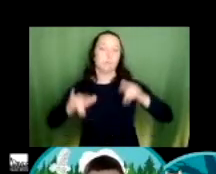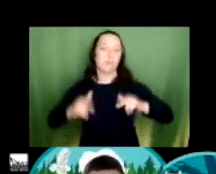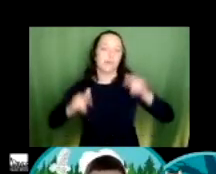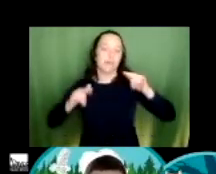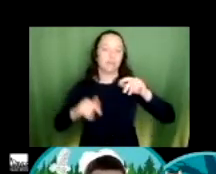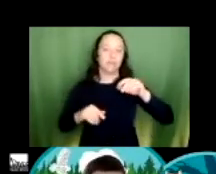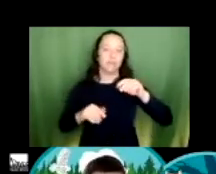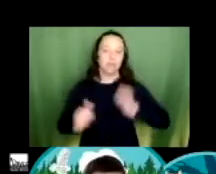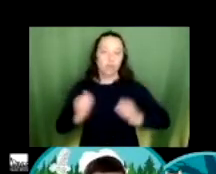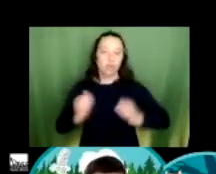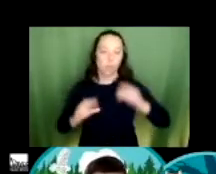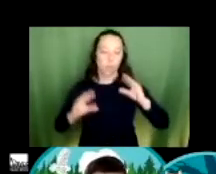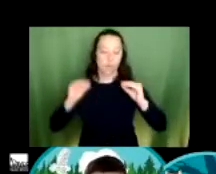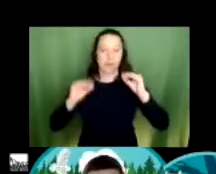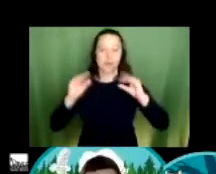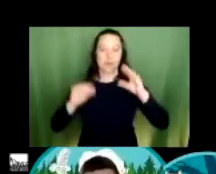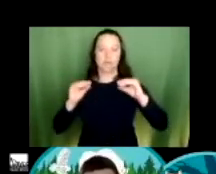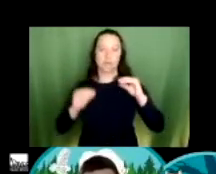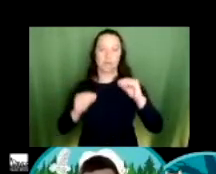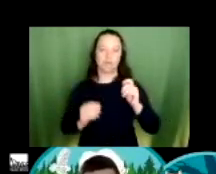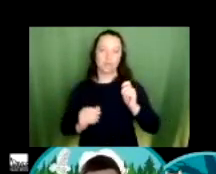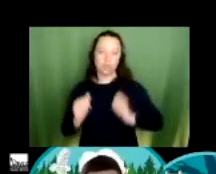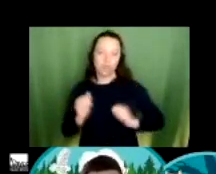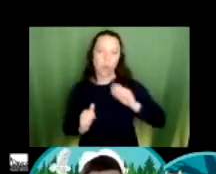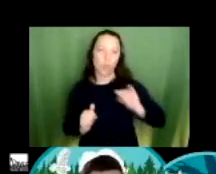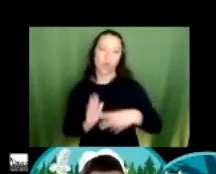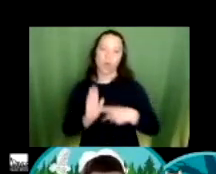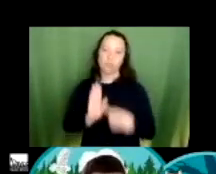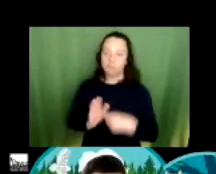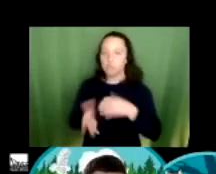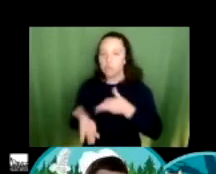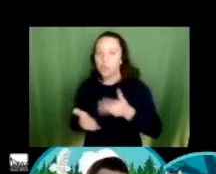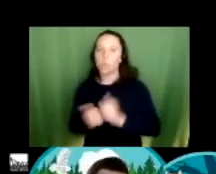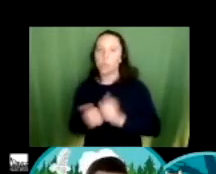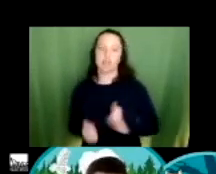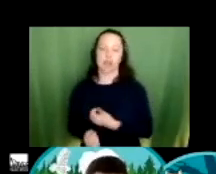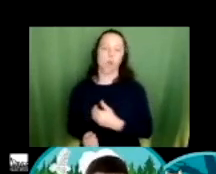with our ambassador animals and also up close programs that are traditionally